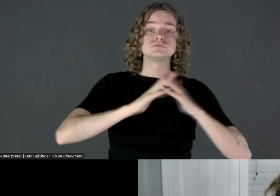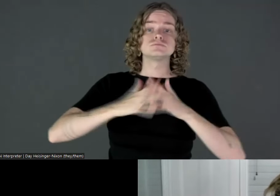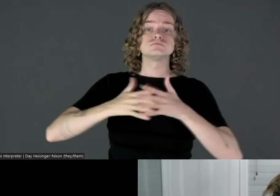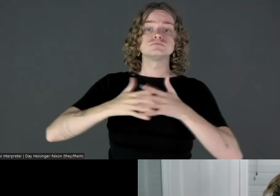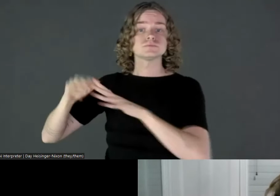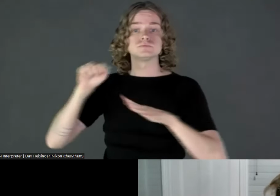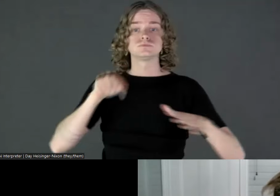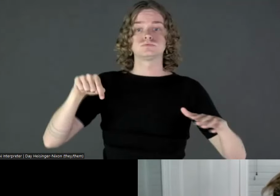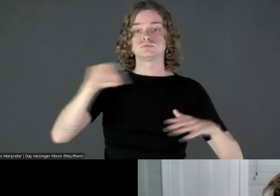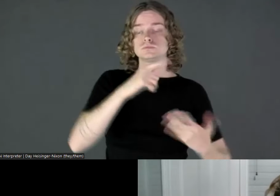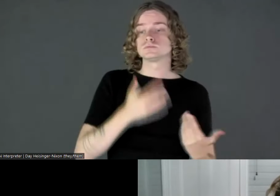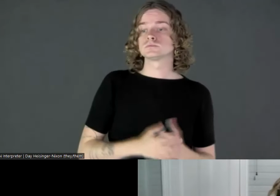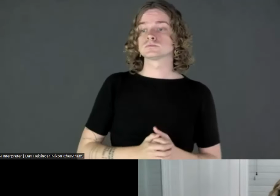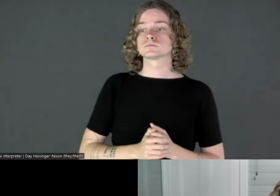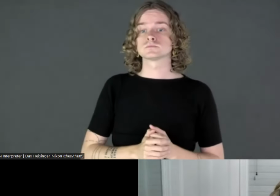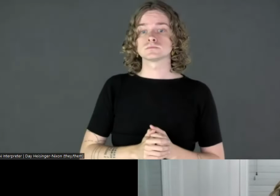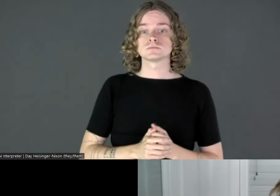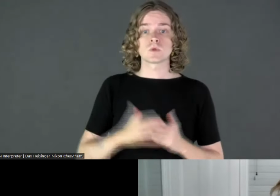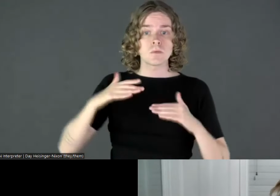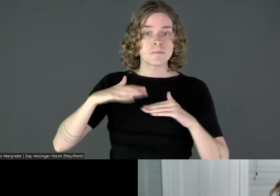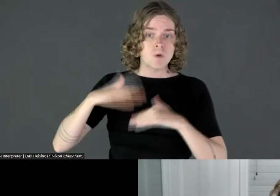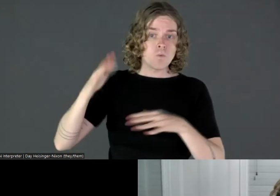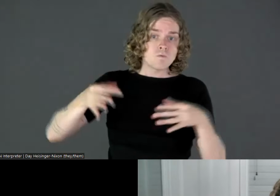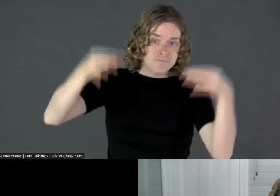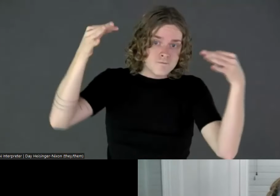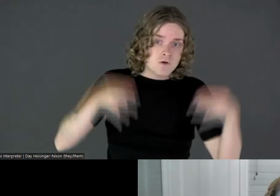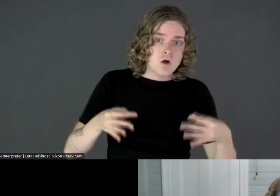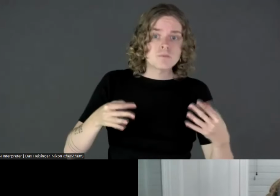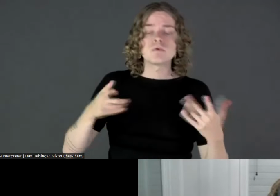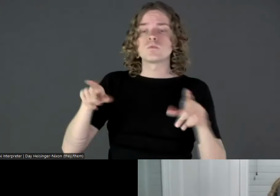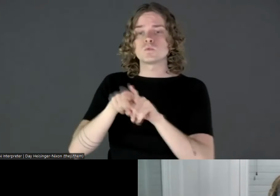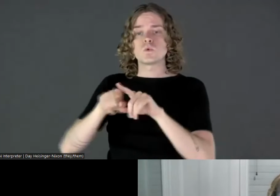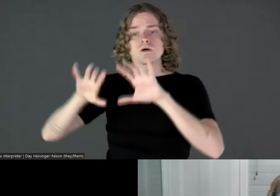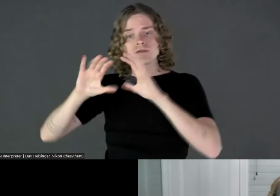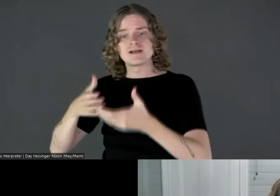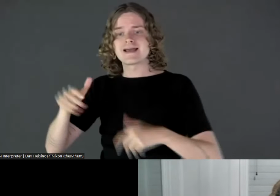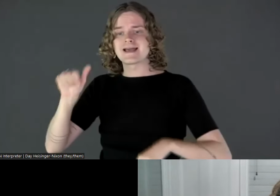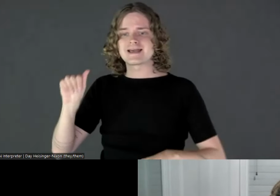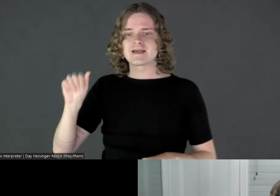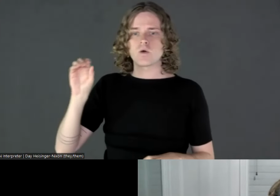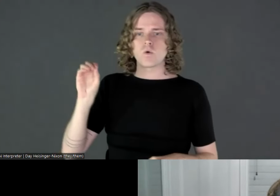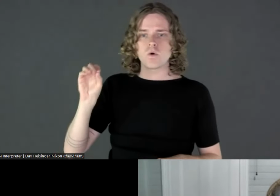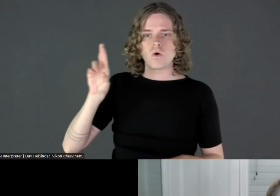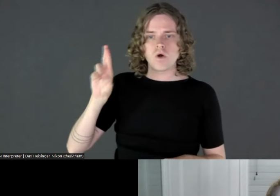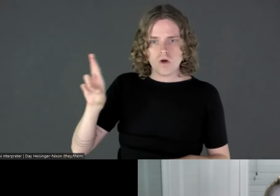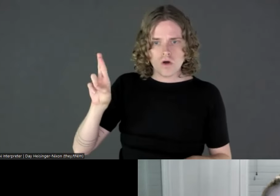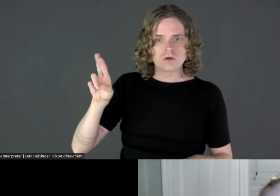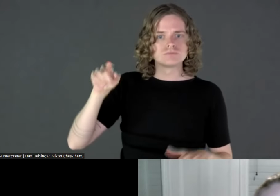guess, cluster and AOR meetings. Those communities of practice have served to be very valuable,